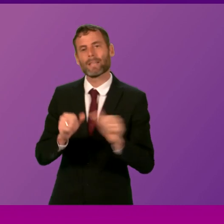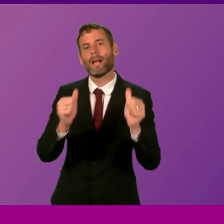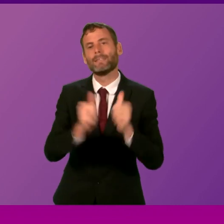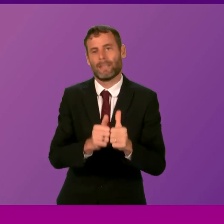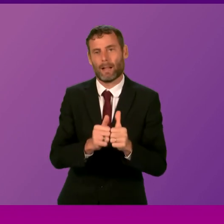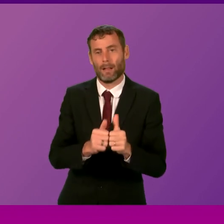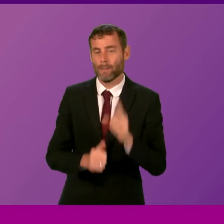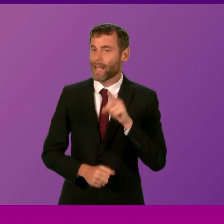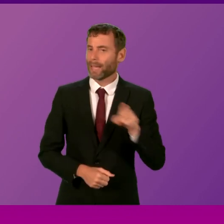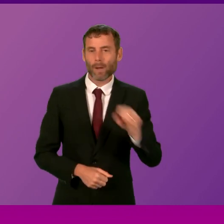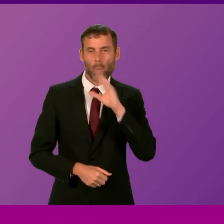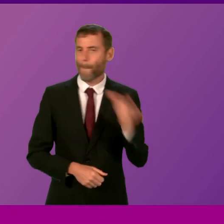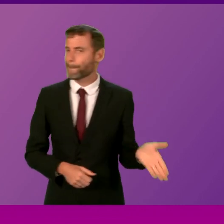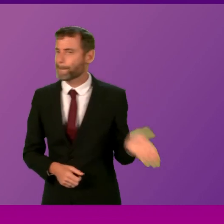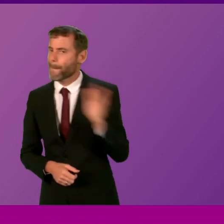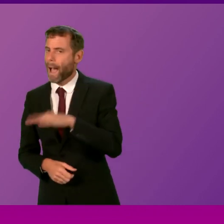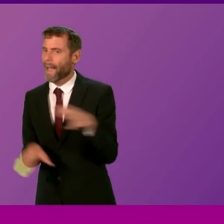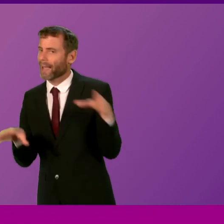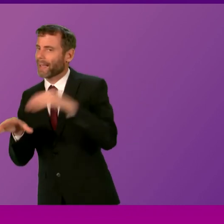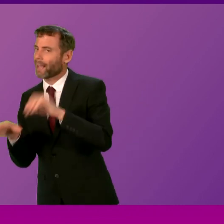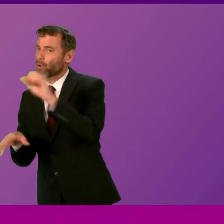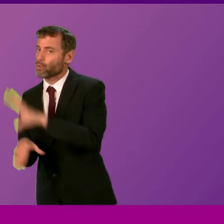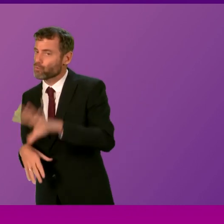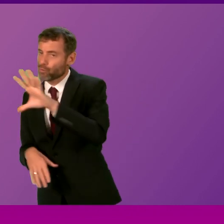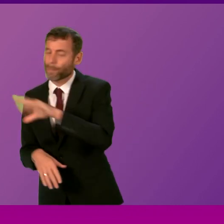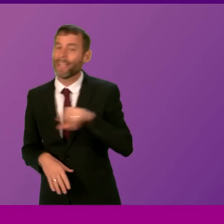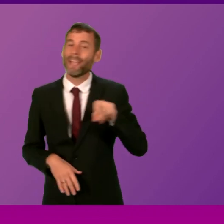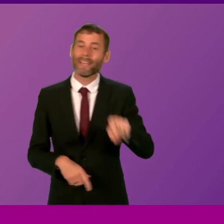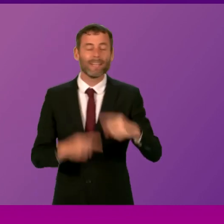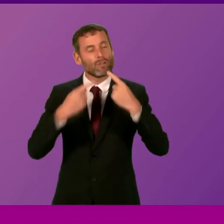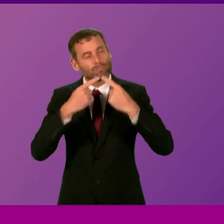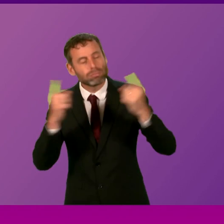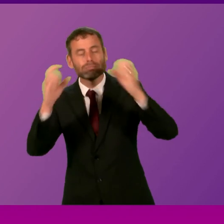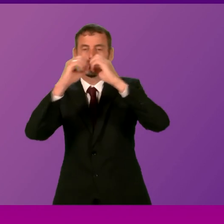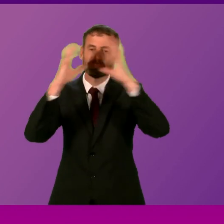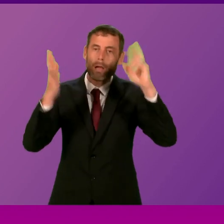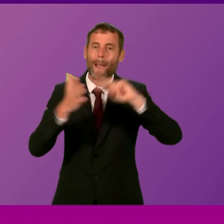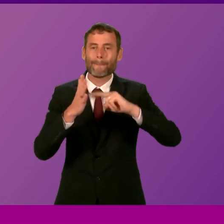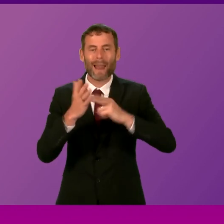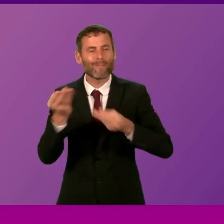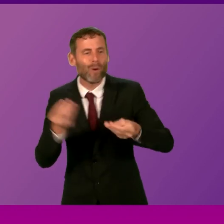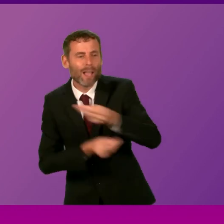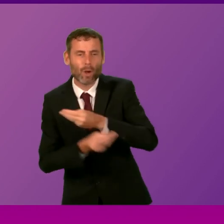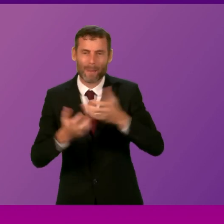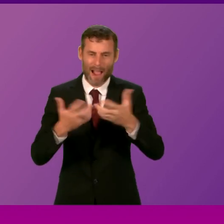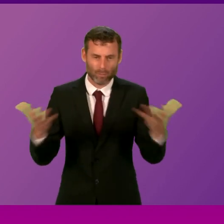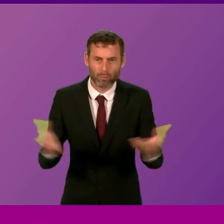said that his priorities are economic growth and the opportunities and outcomes for young people